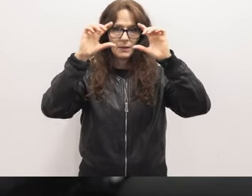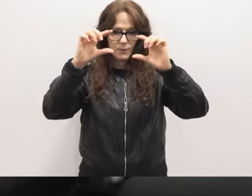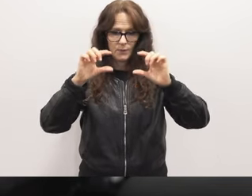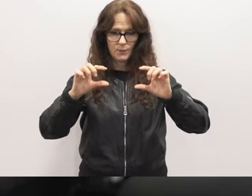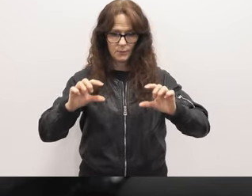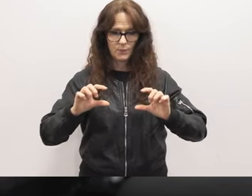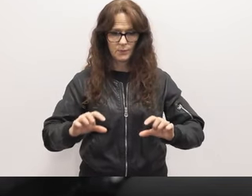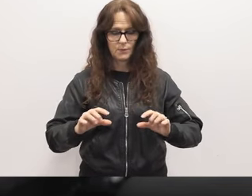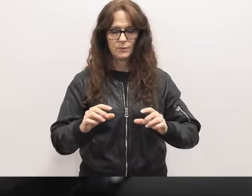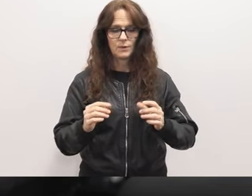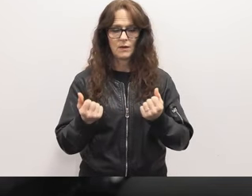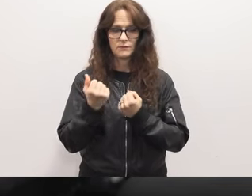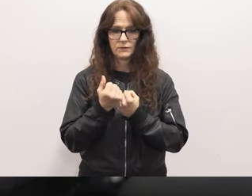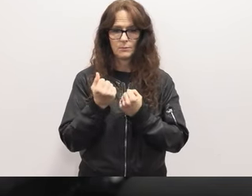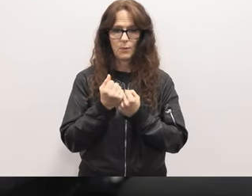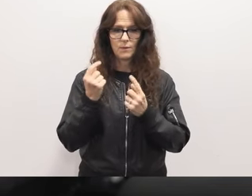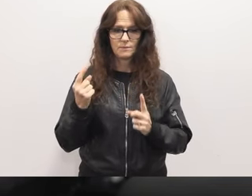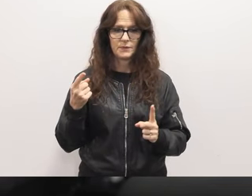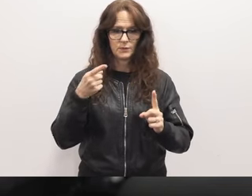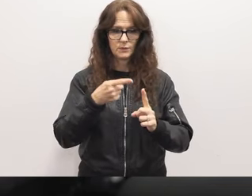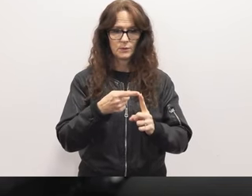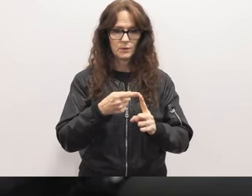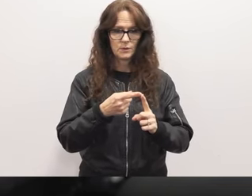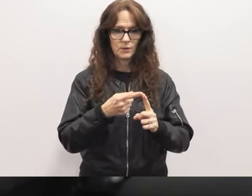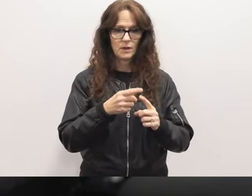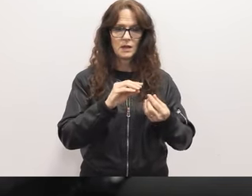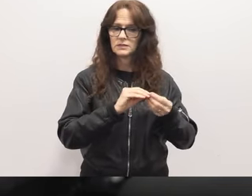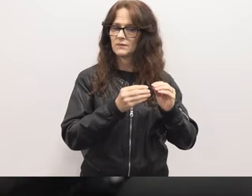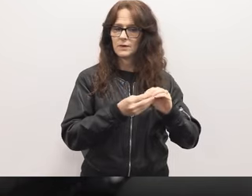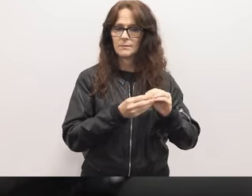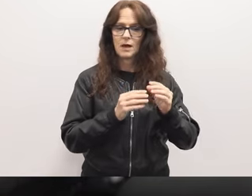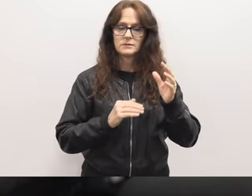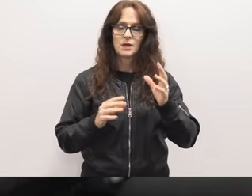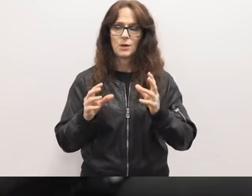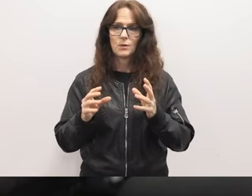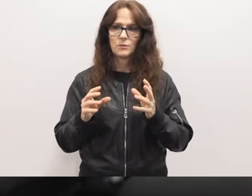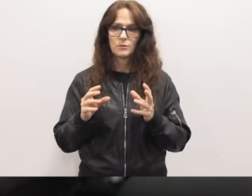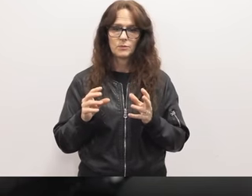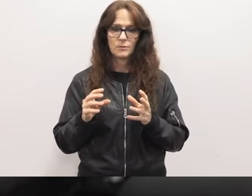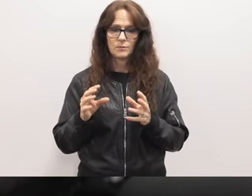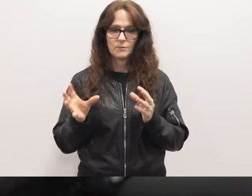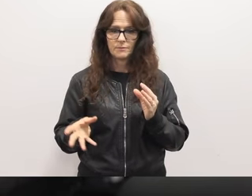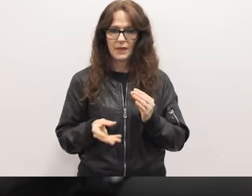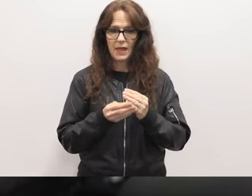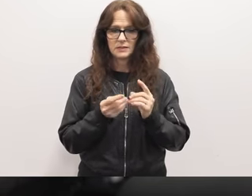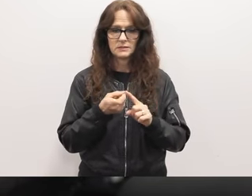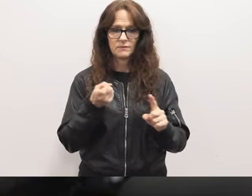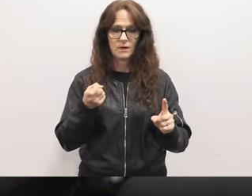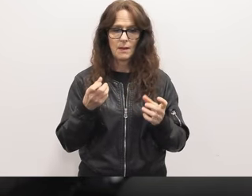So this goal, not just from a metrics, but it also builds on, and you can remember a number of presentations